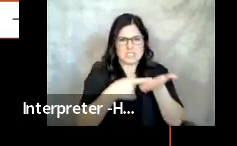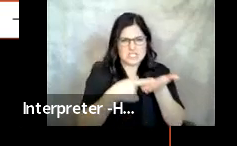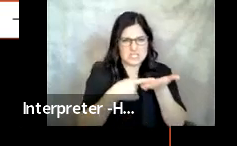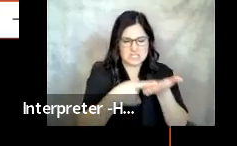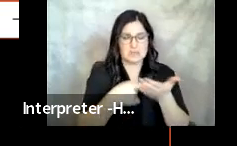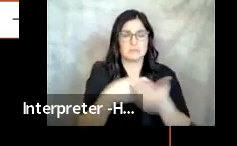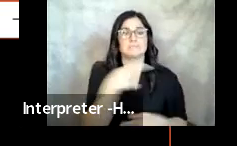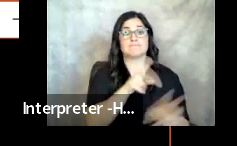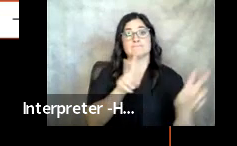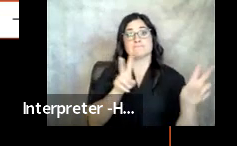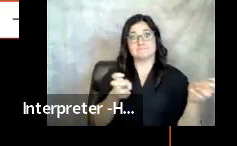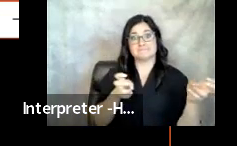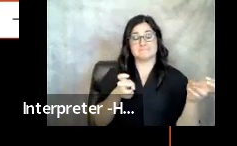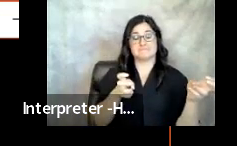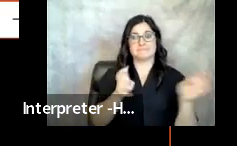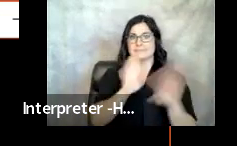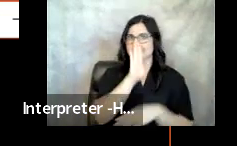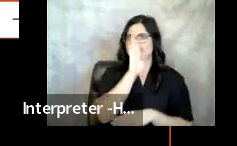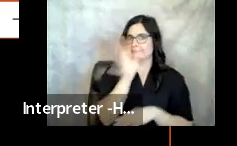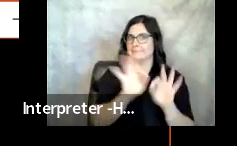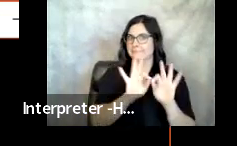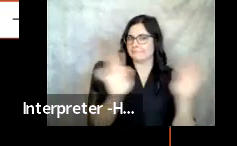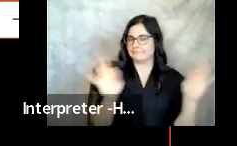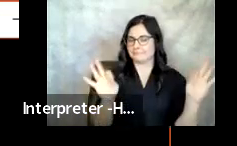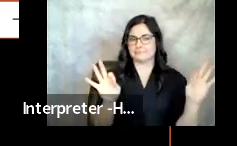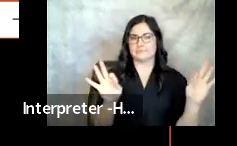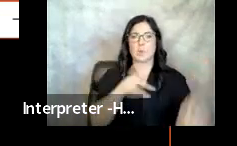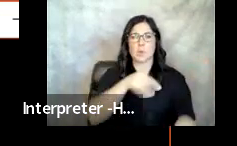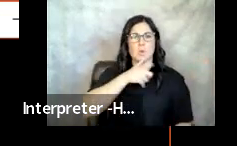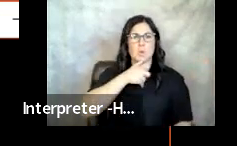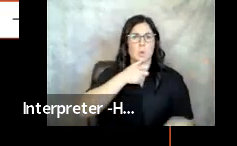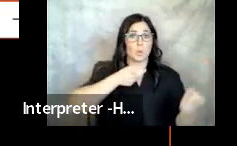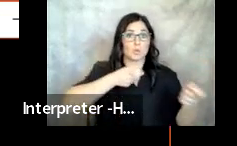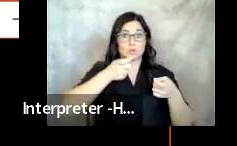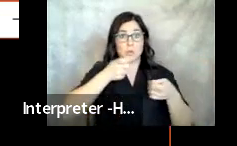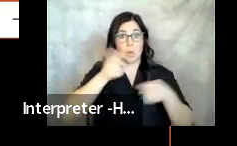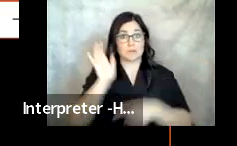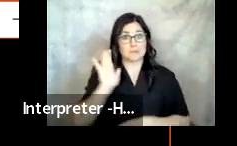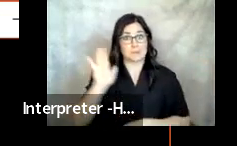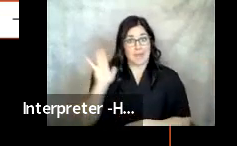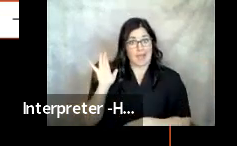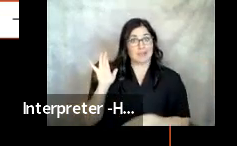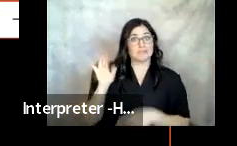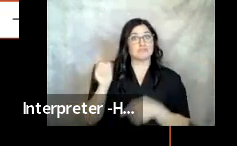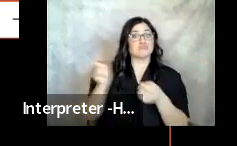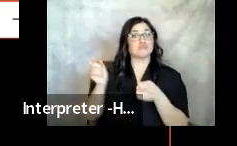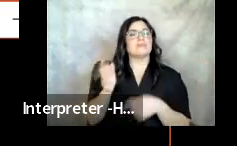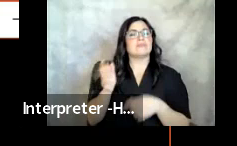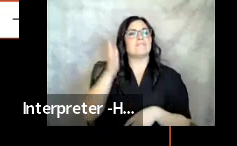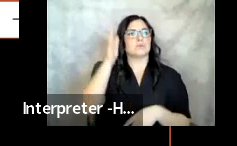Line because. It just says it's straightforward. Who controls the. Past, controls the future and who controls